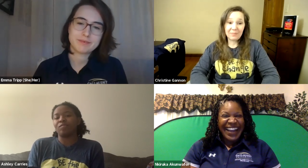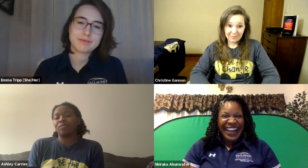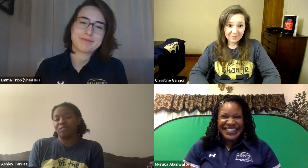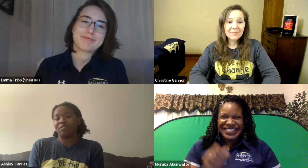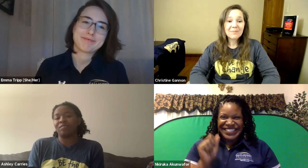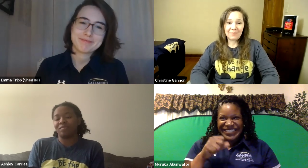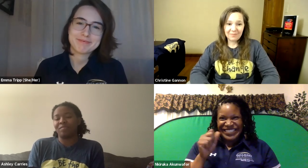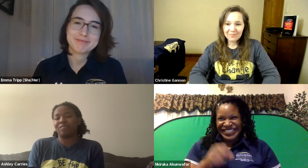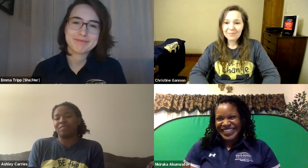>Yes.